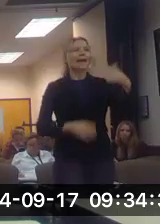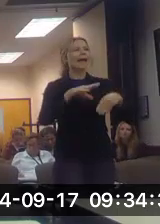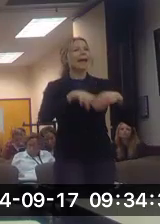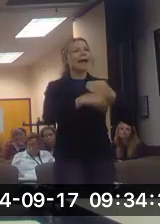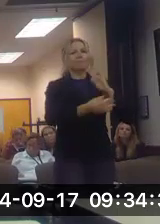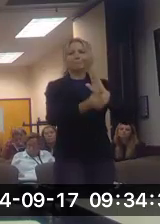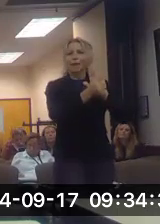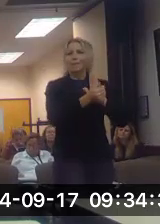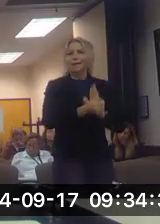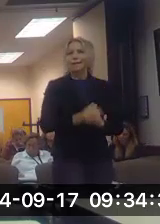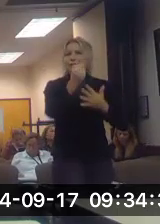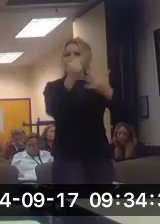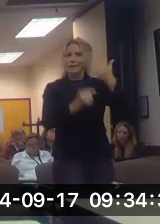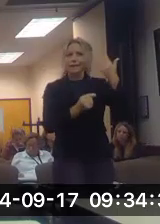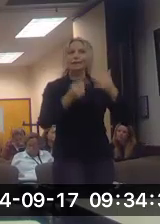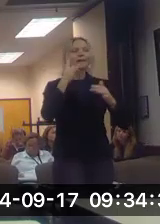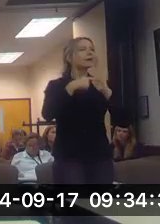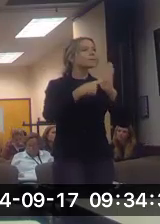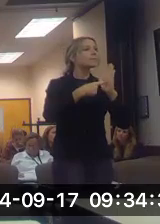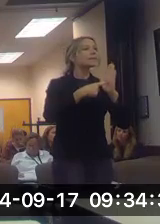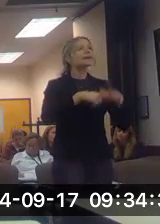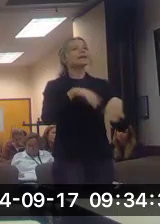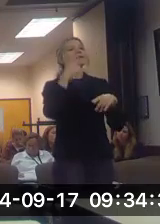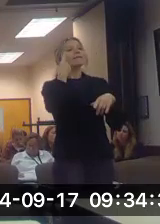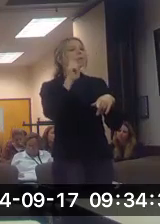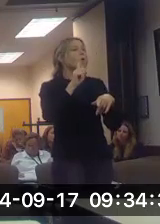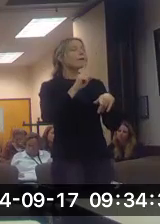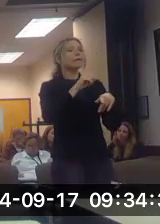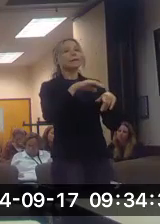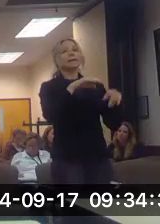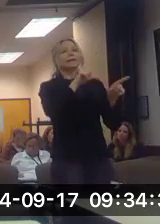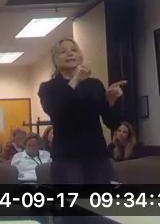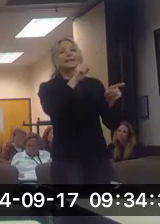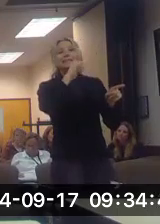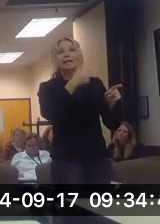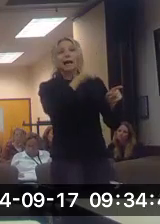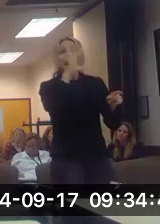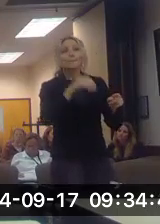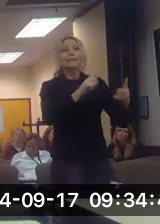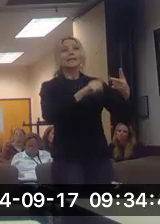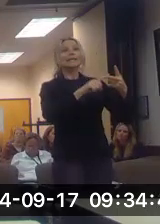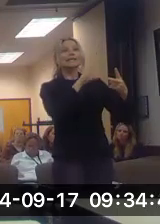Reginald Parson: This is the role of employee, leasing companies and circumstances under which volunteers are not covered by law.